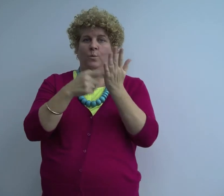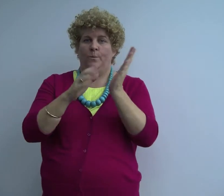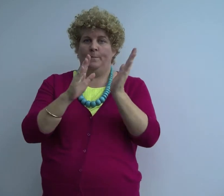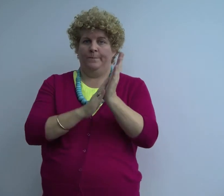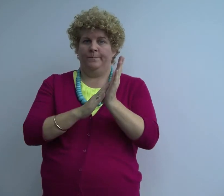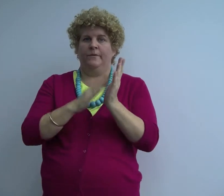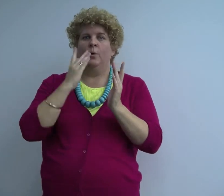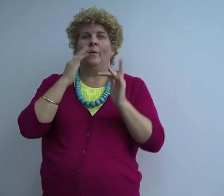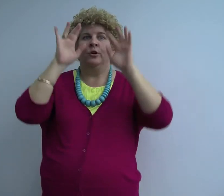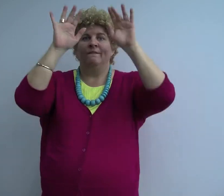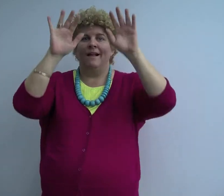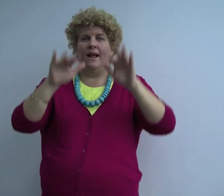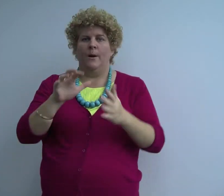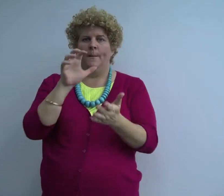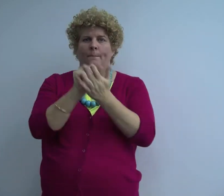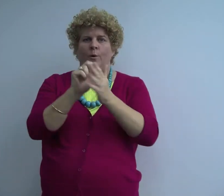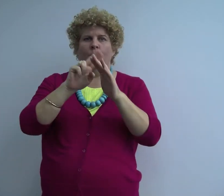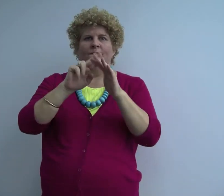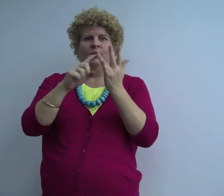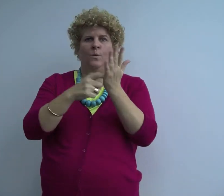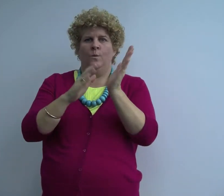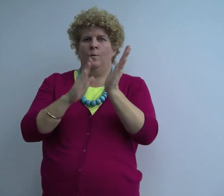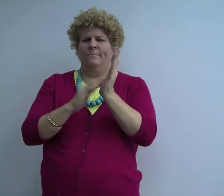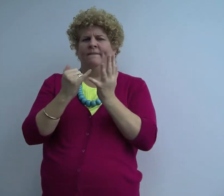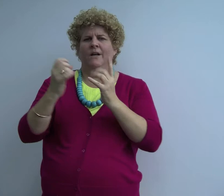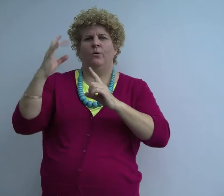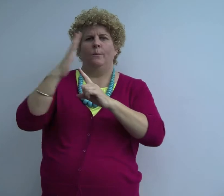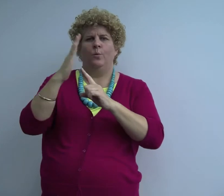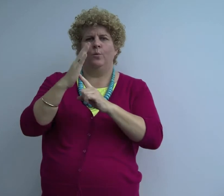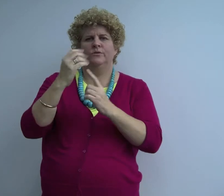The booking form. When you fill out the booking form to book your captioning session,